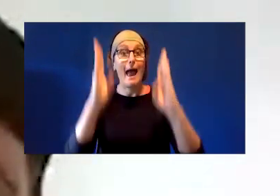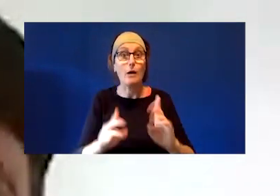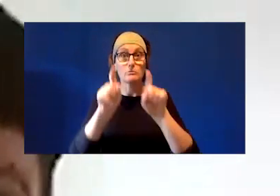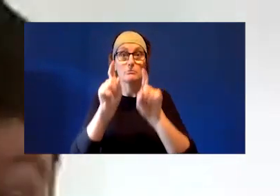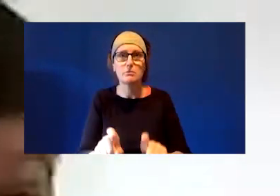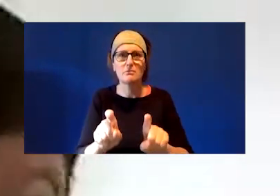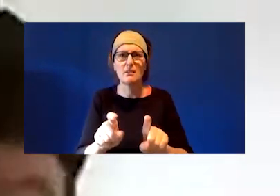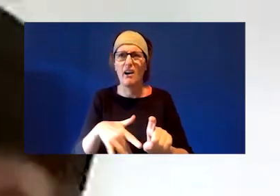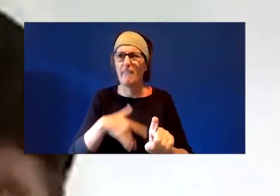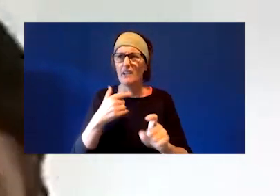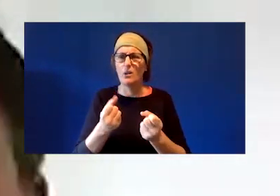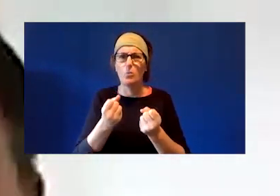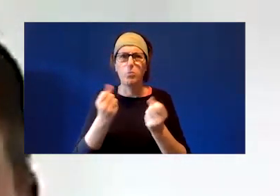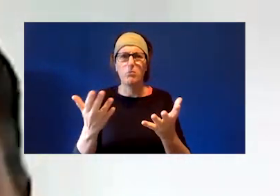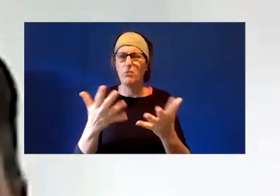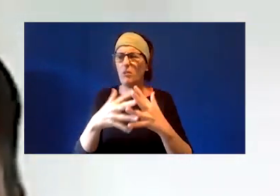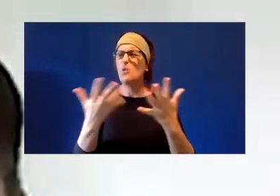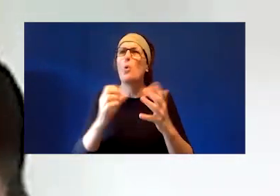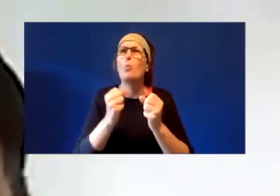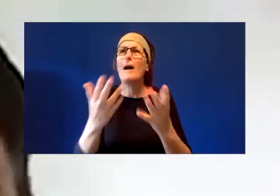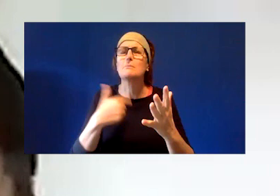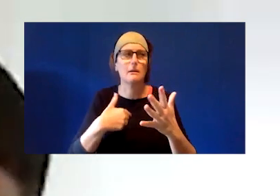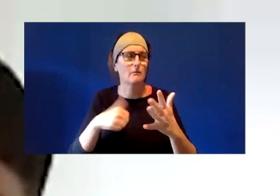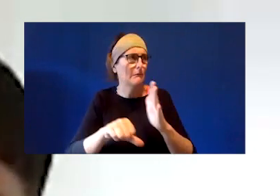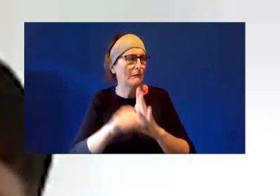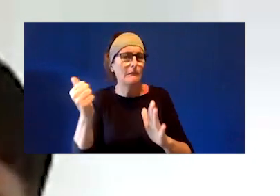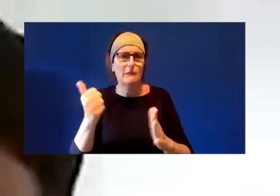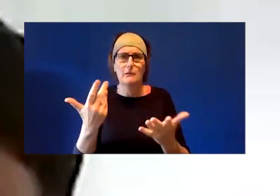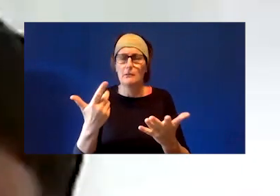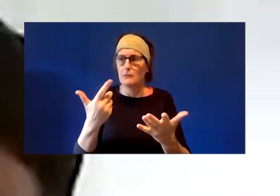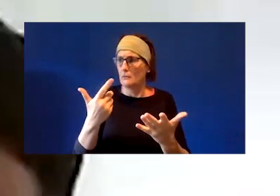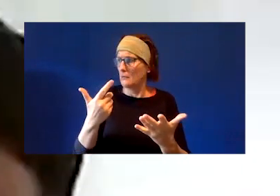was watching my friends, my own work for the next 7-12 months just vanish